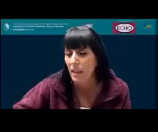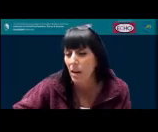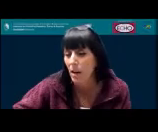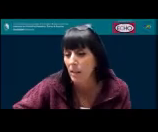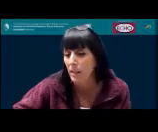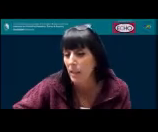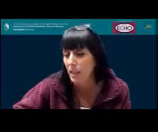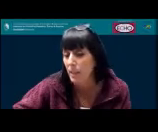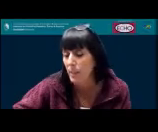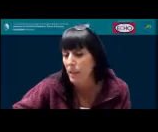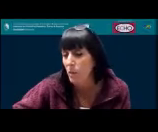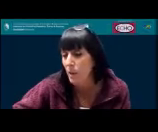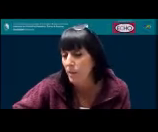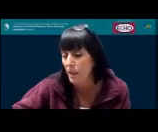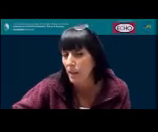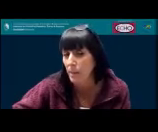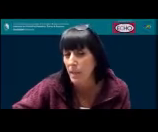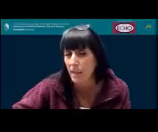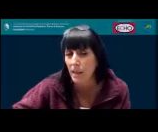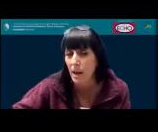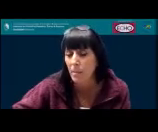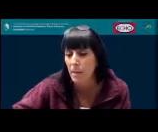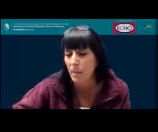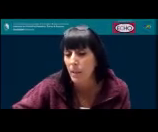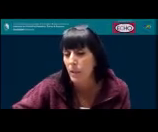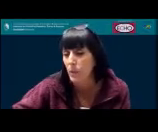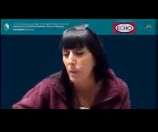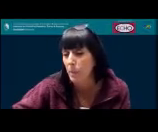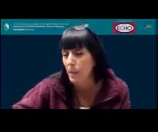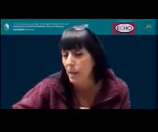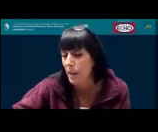Colin Kingsbury, one of our amazing hub members, will be